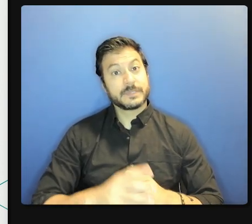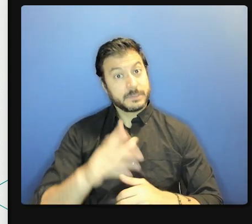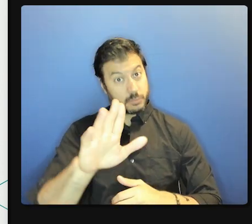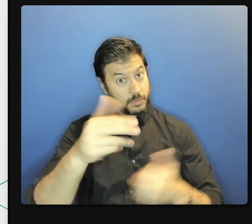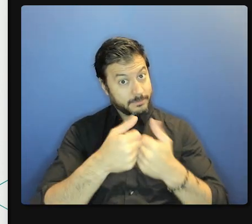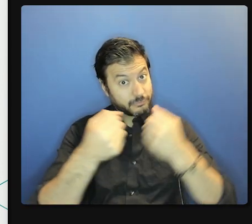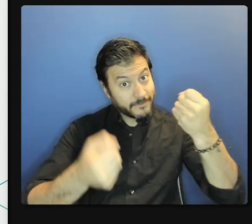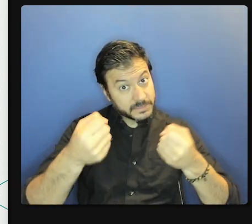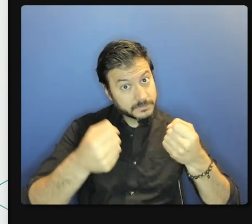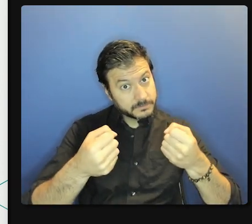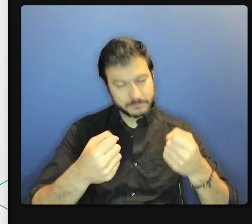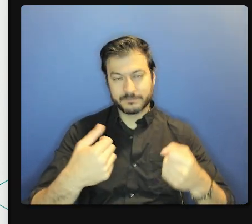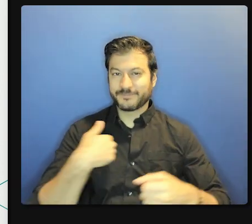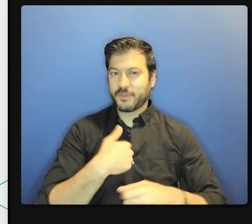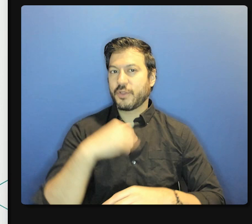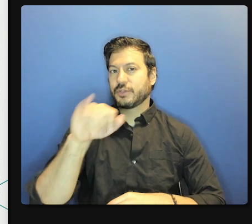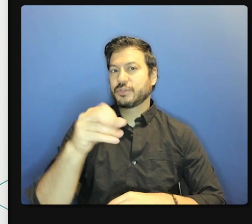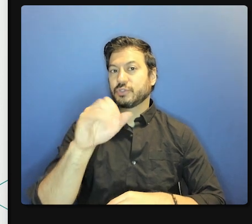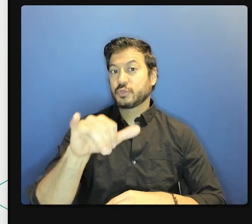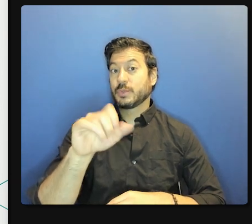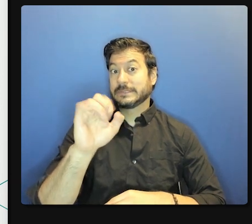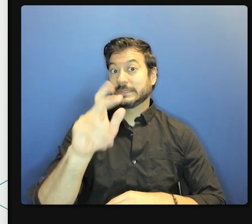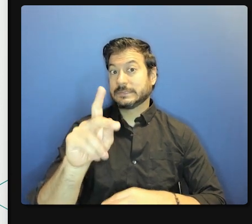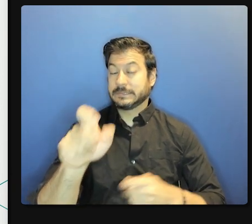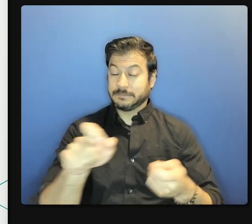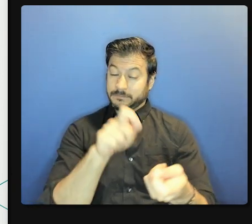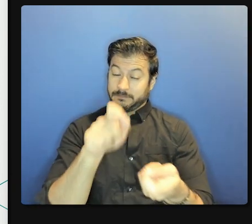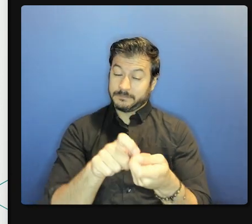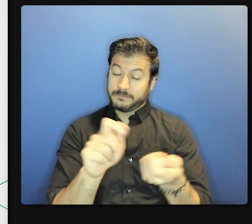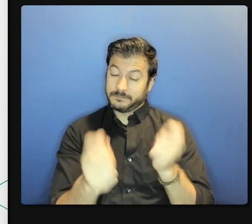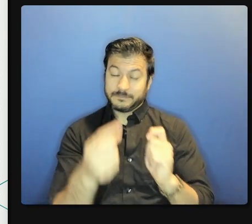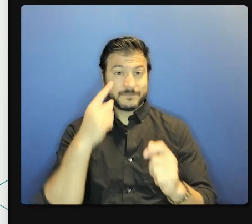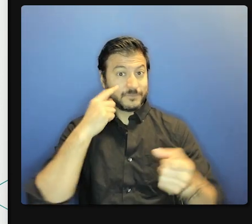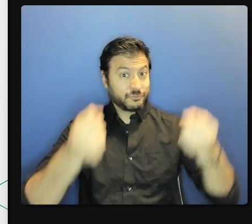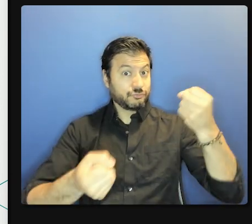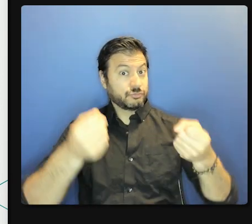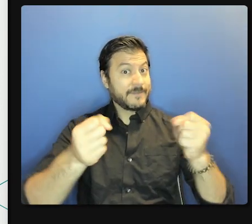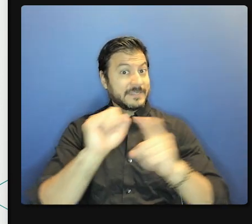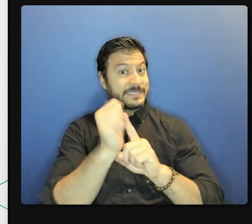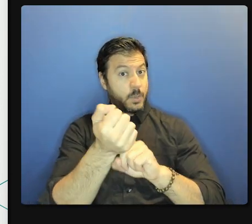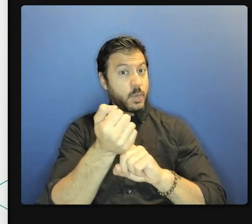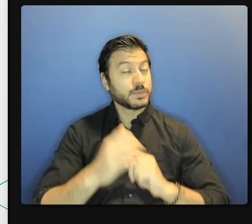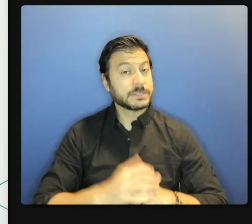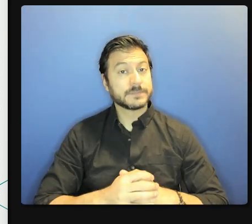Your game is a driving game? Our joysticks can be configured specifically for driving scenarios.